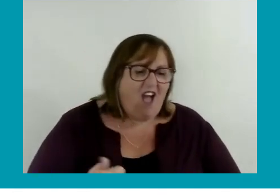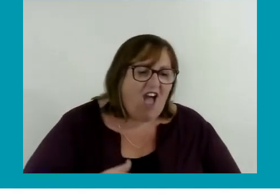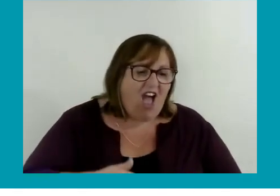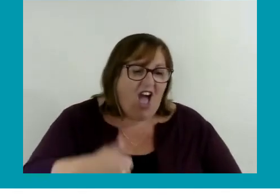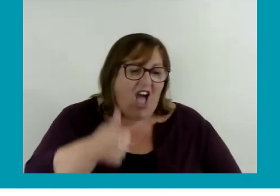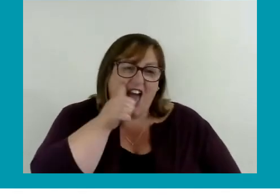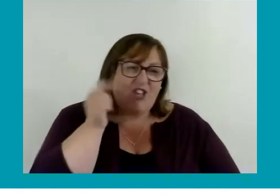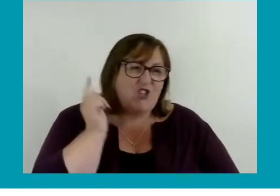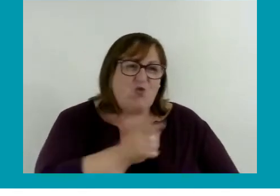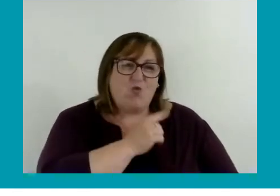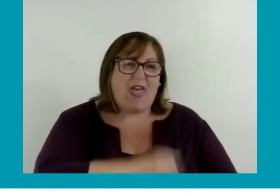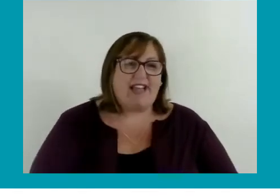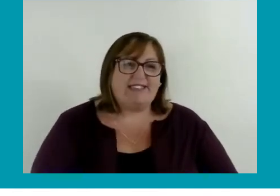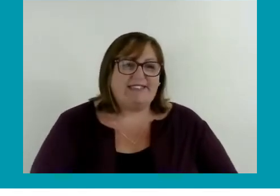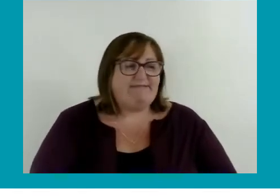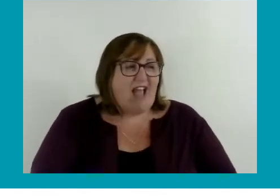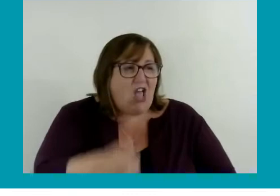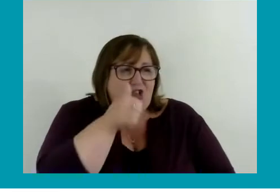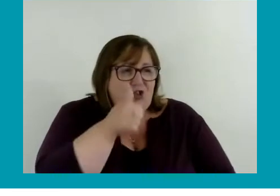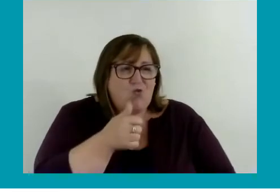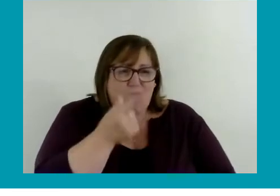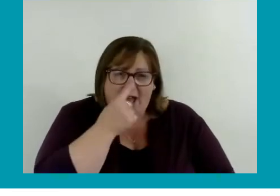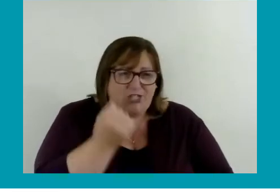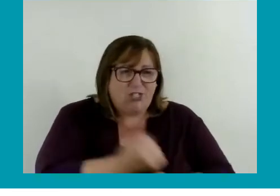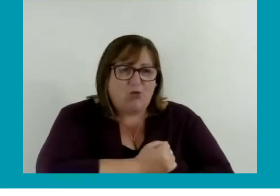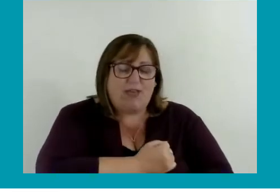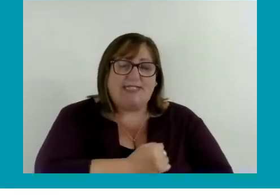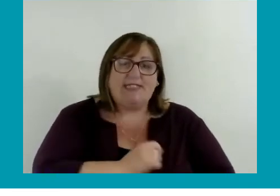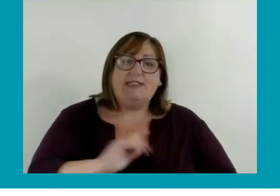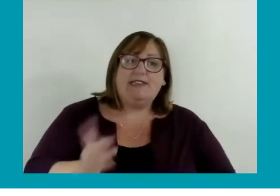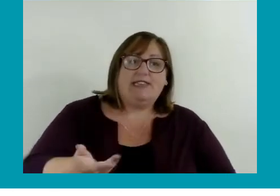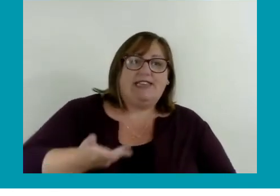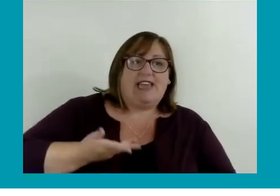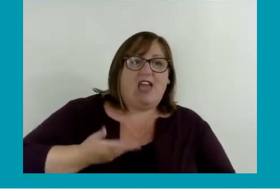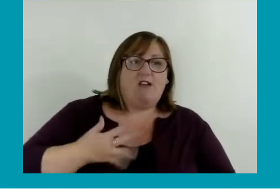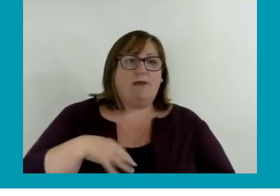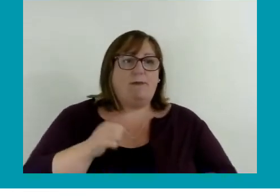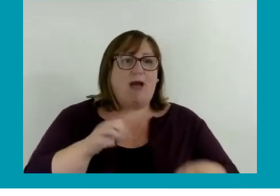you know here's your start date and you're going to be contacted by several different people